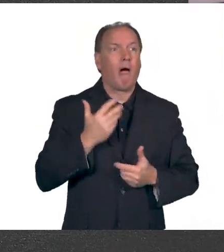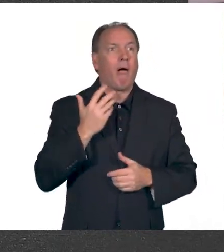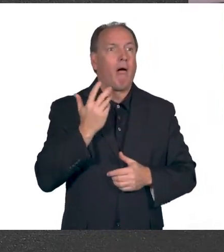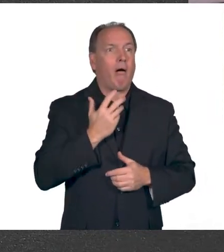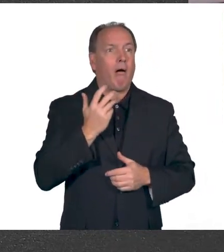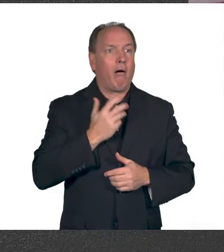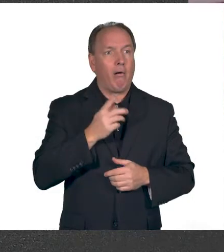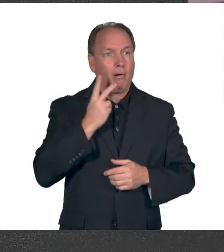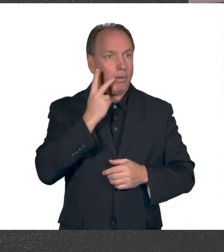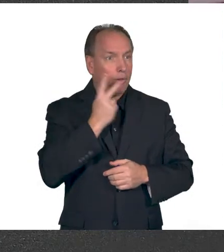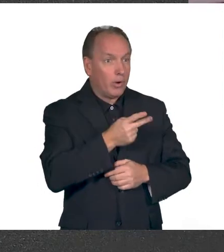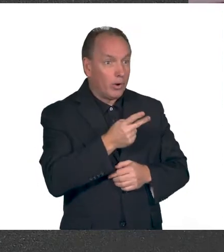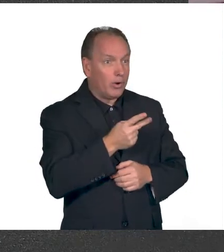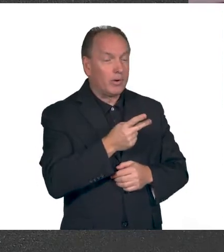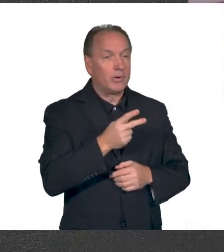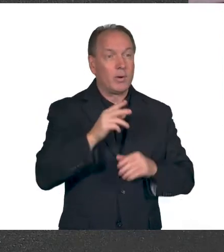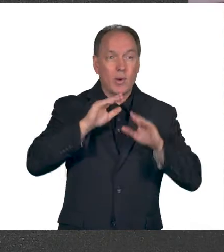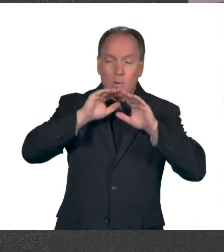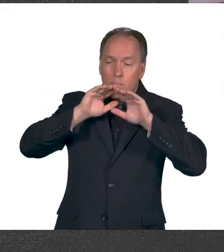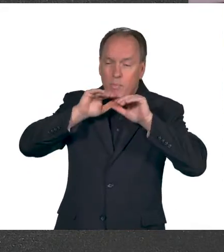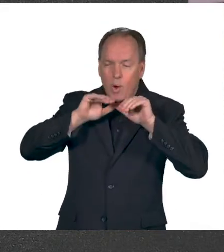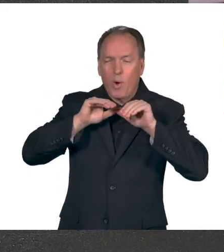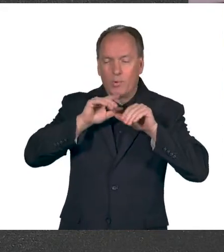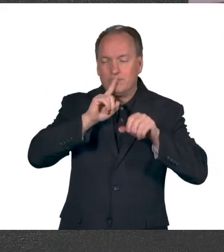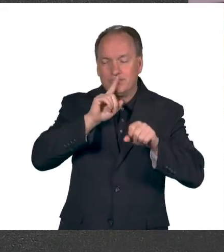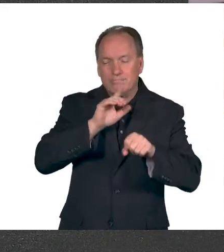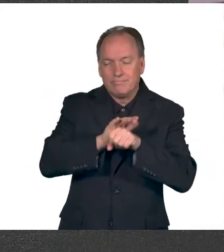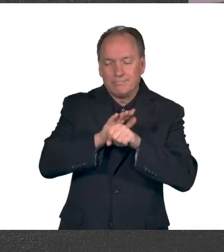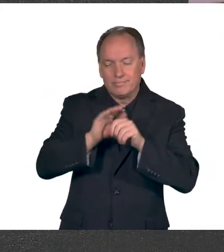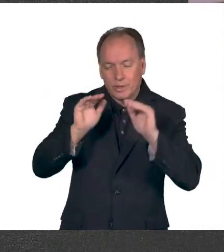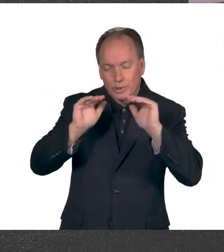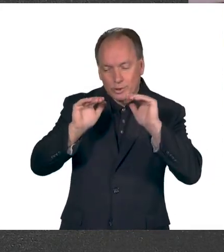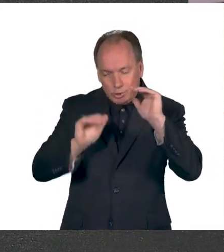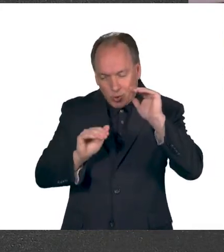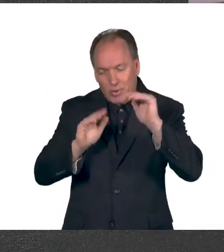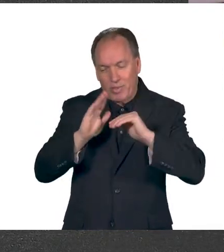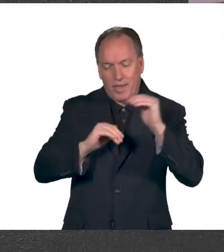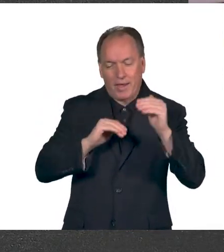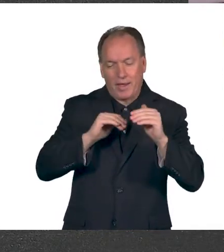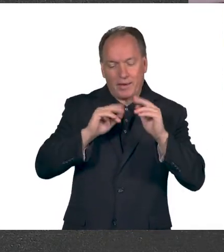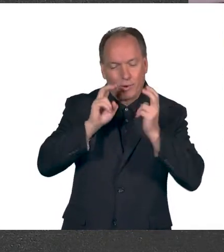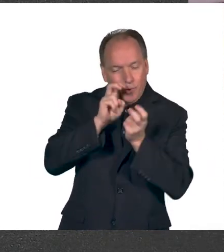Oh my goodness look at that. Mole is definitely shorter than gopher,